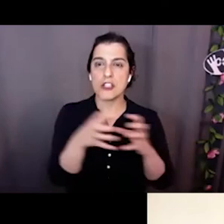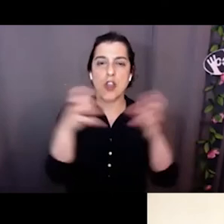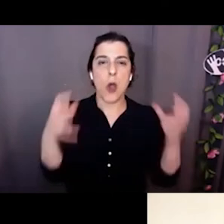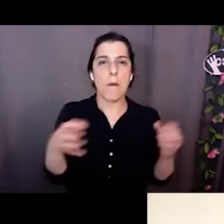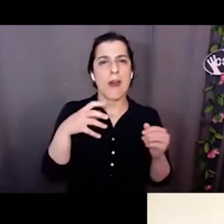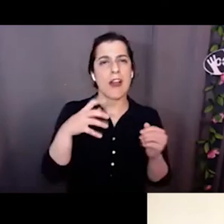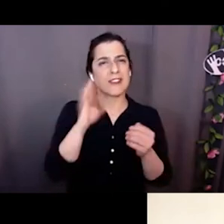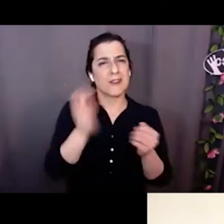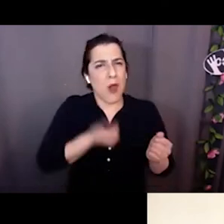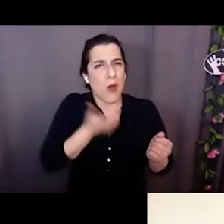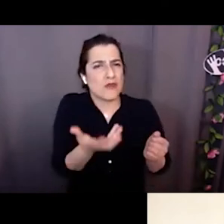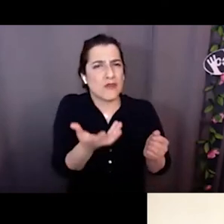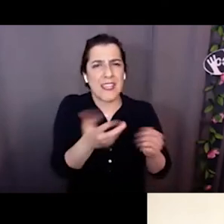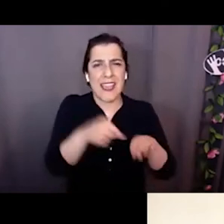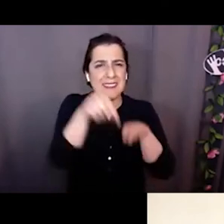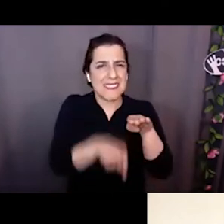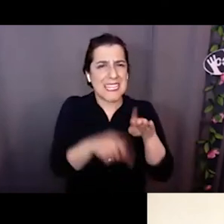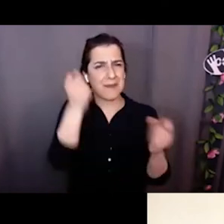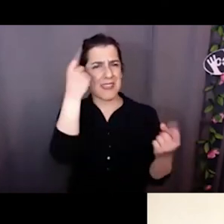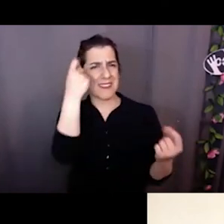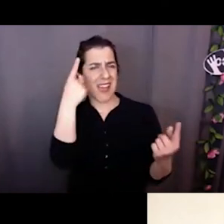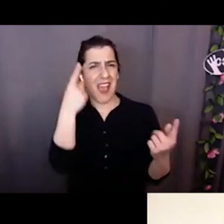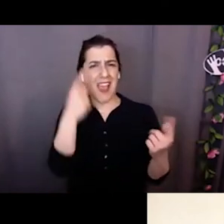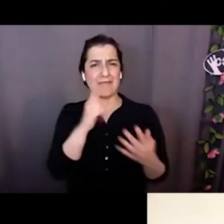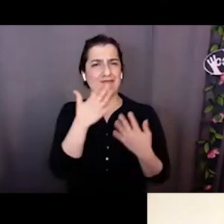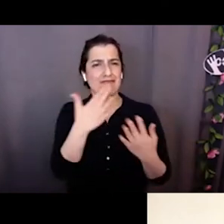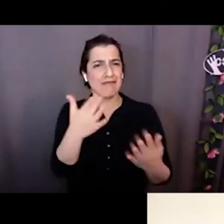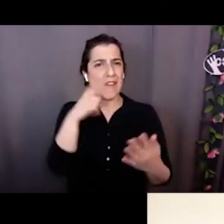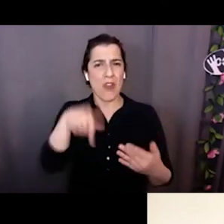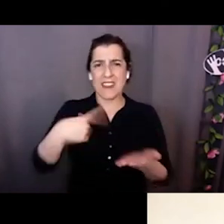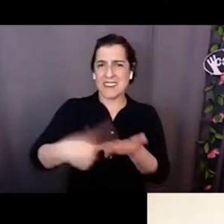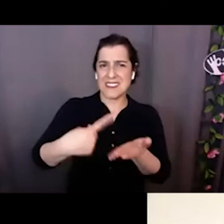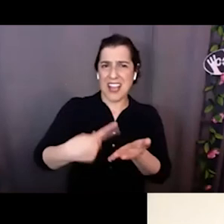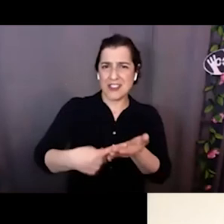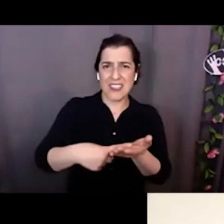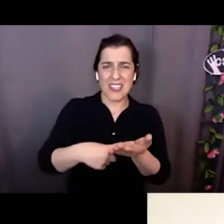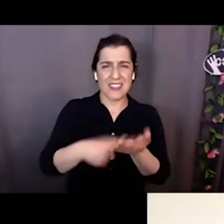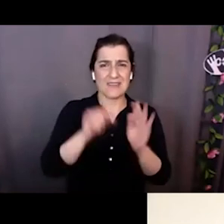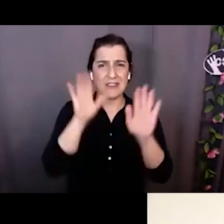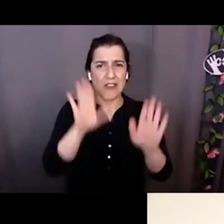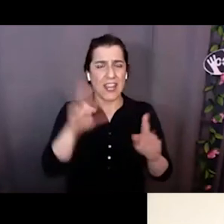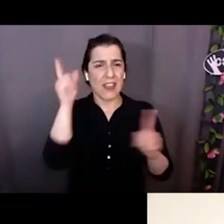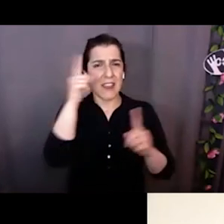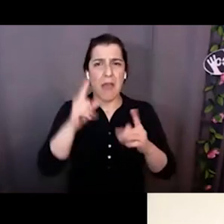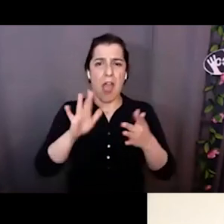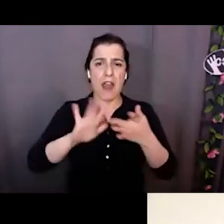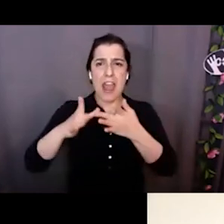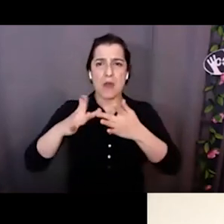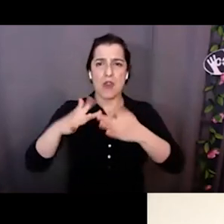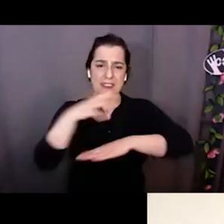So enriching to think about network textures, resilience and society's misconceptions of value and how this time is opening up